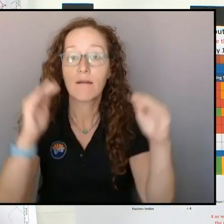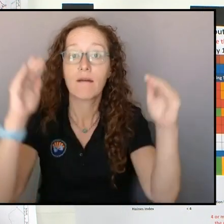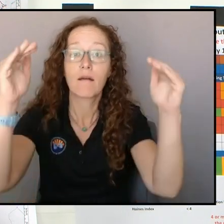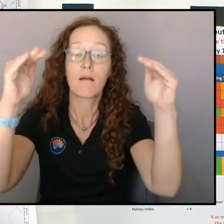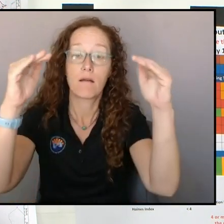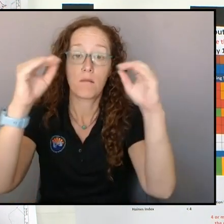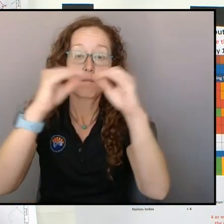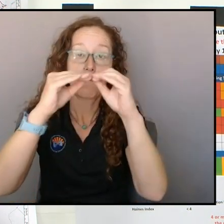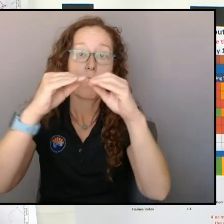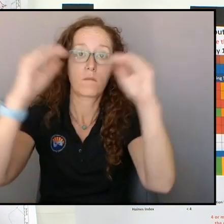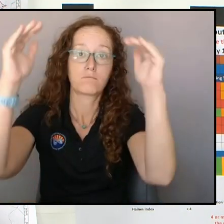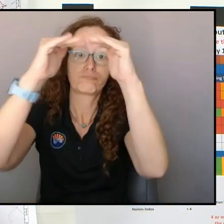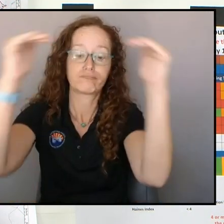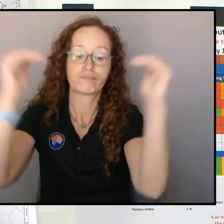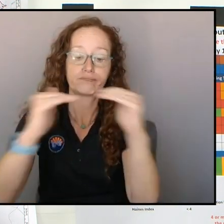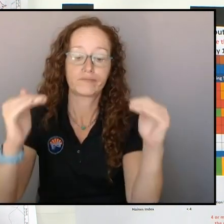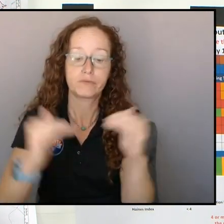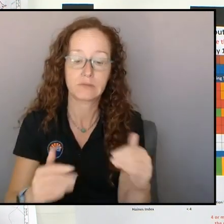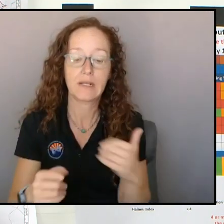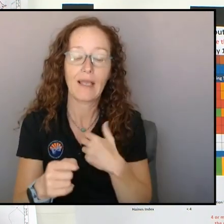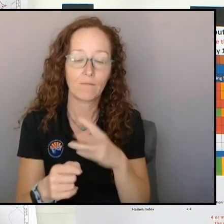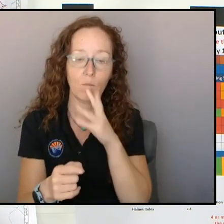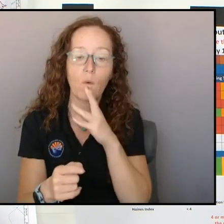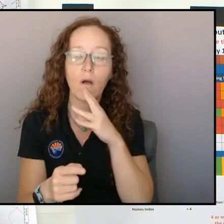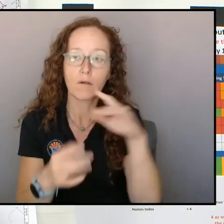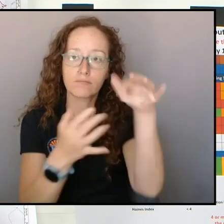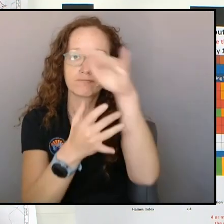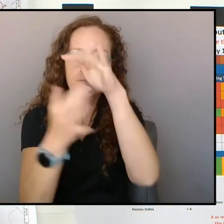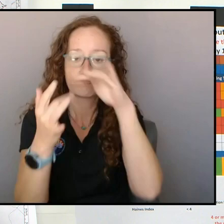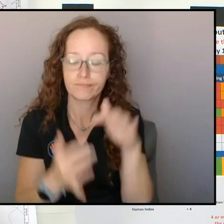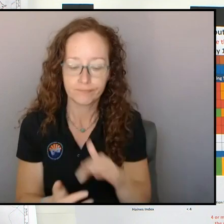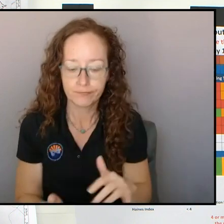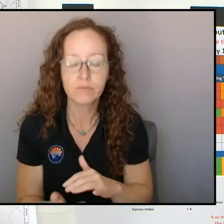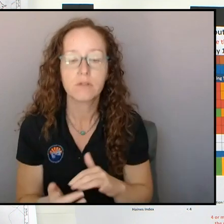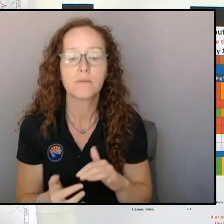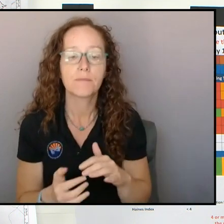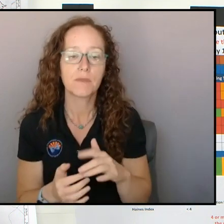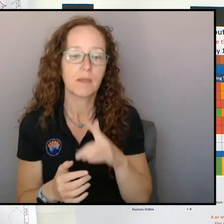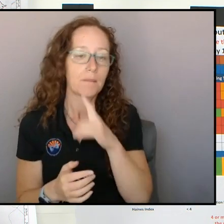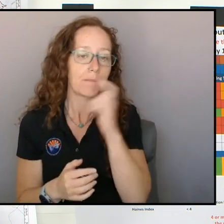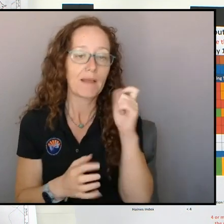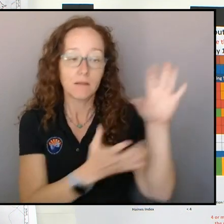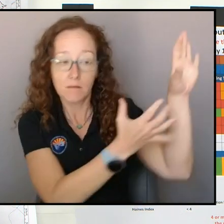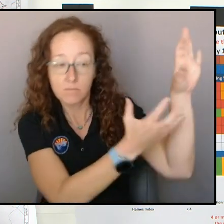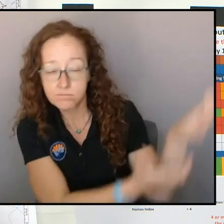is partially thanks to the front. It's partially thanks to this disturbance kind of bringing in some of that